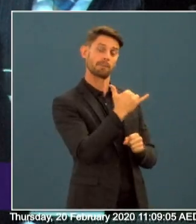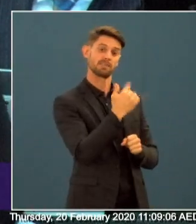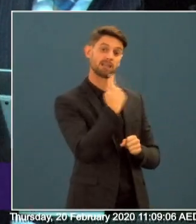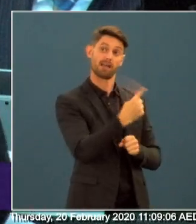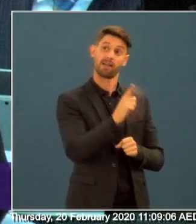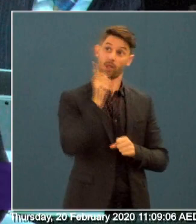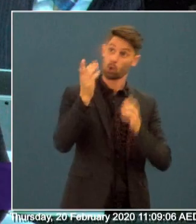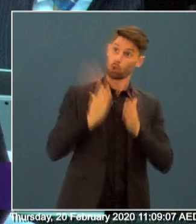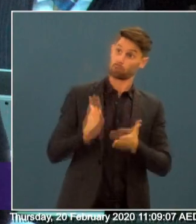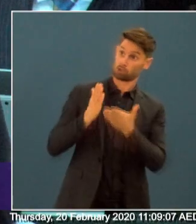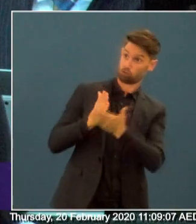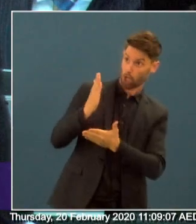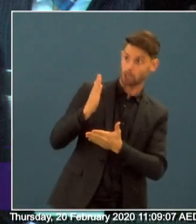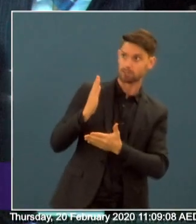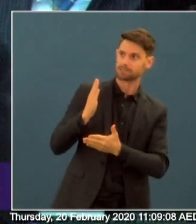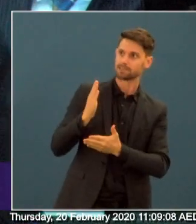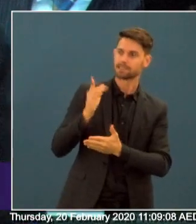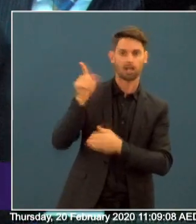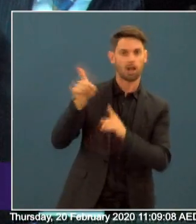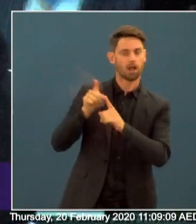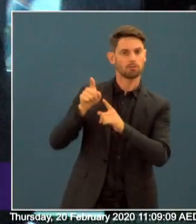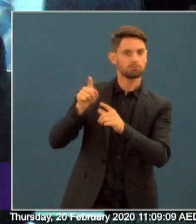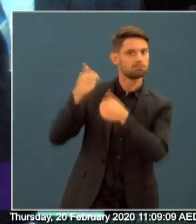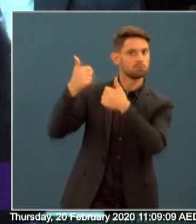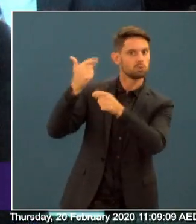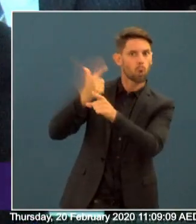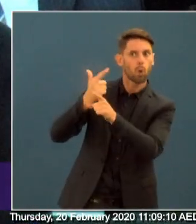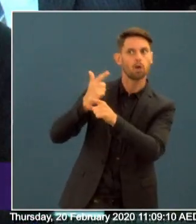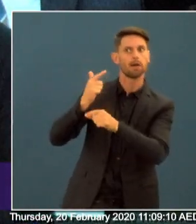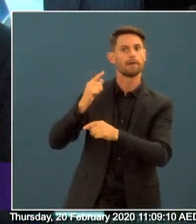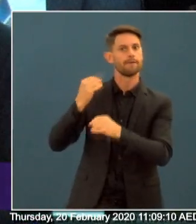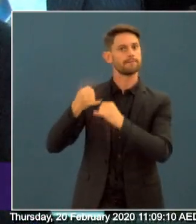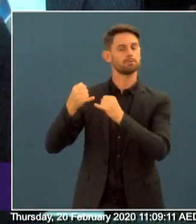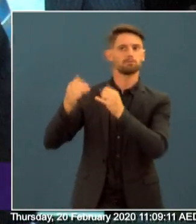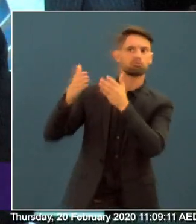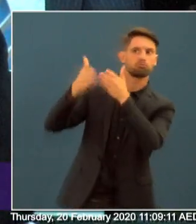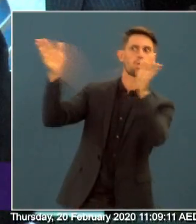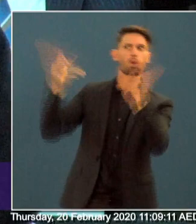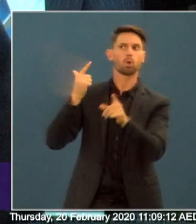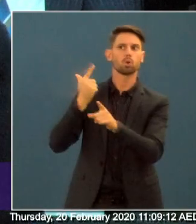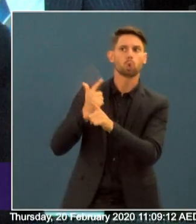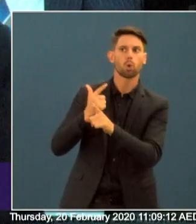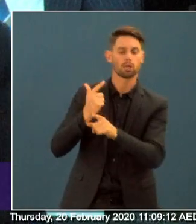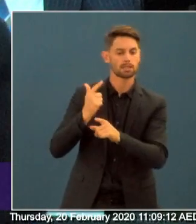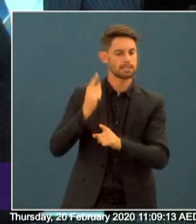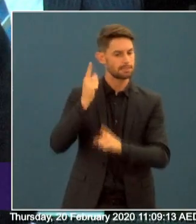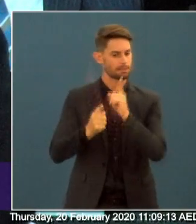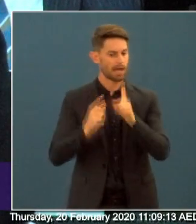and the nature of these rights are one called progressive realisation, so they can't be realised overnight.